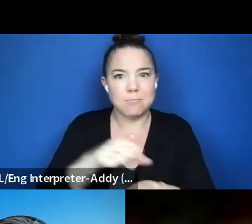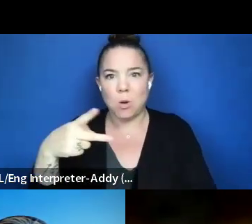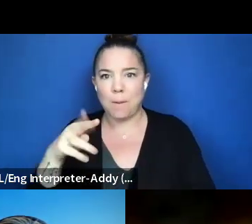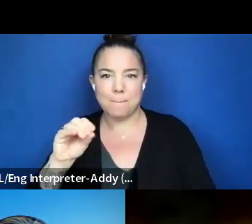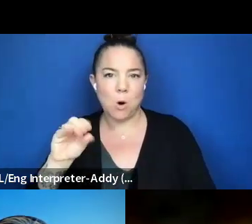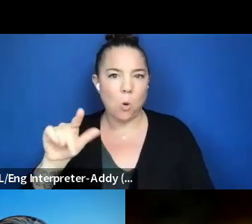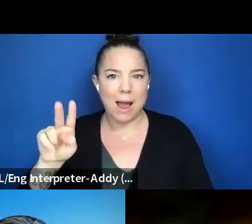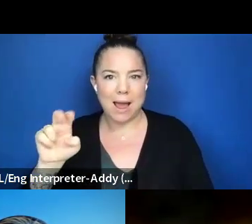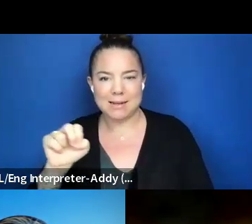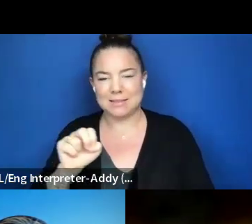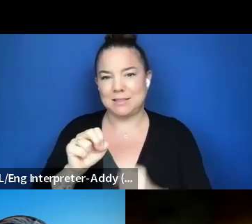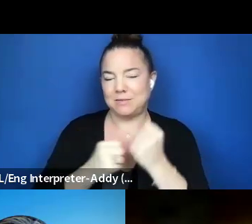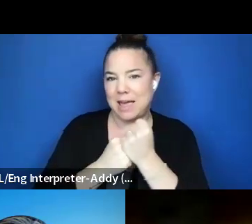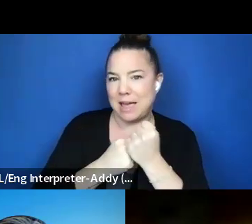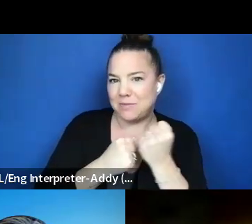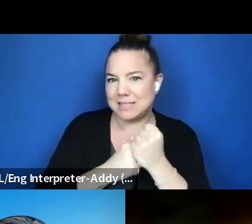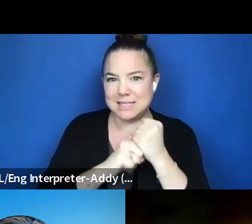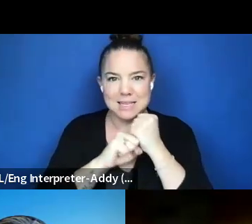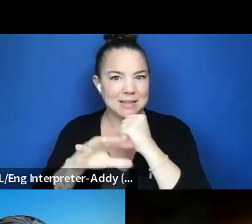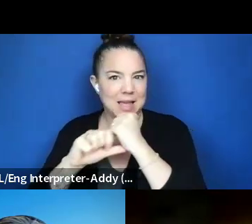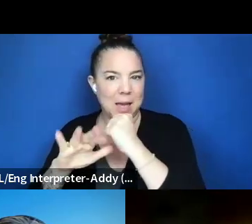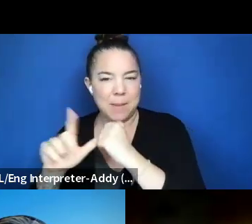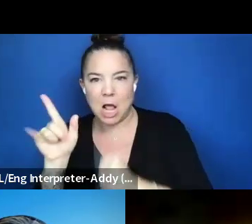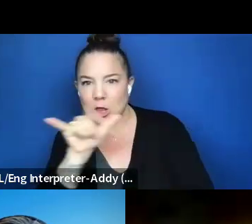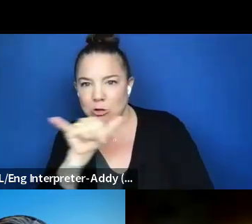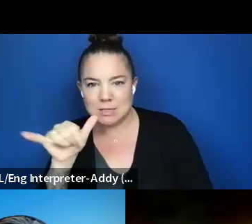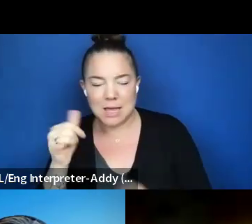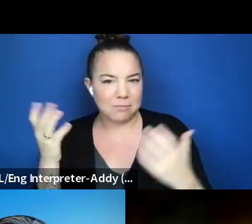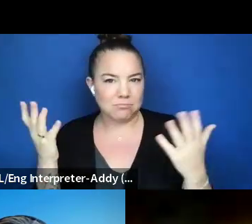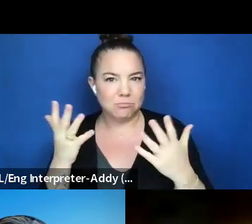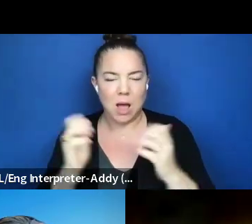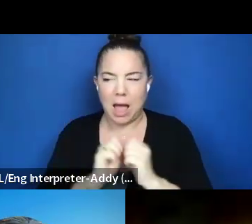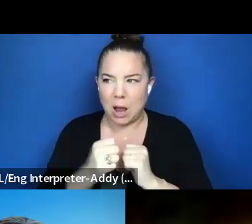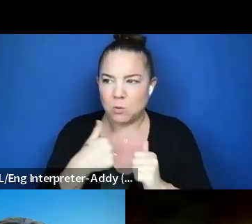Elissa w/ APRIL: look like, or or or how do we begin to put in motion